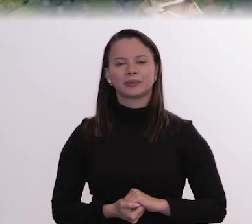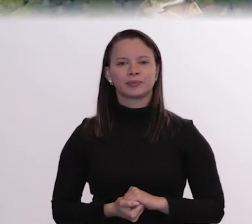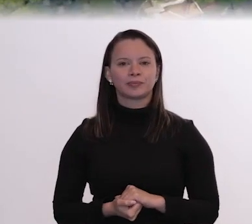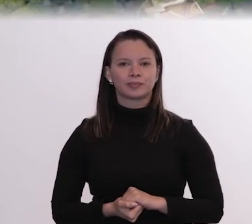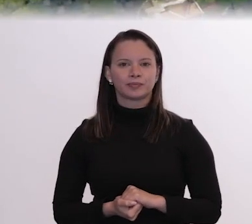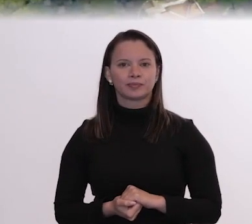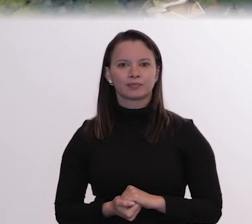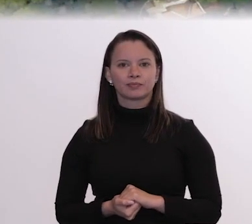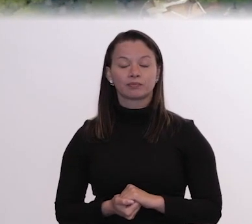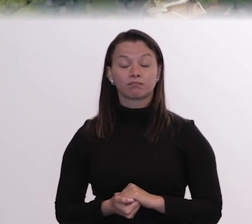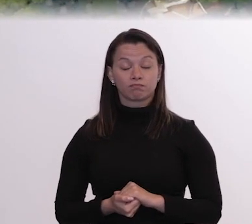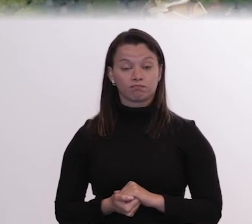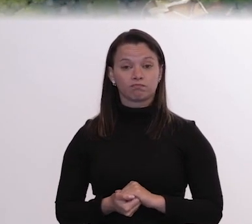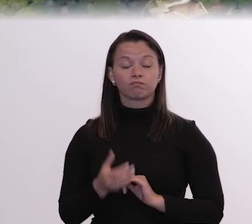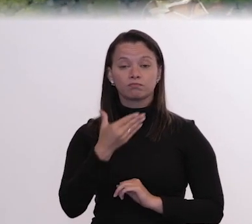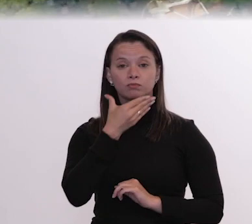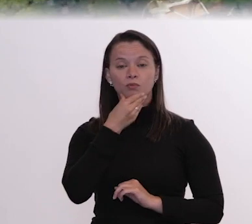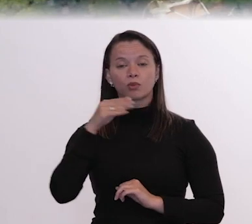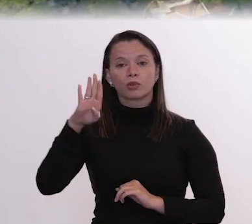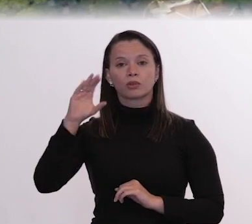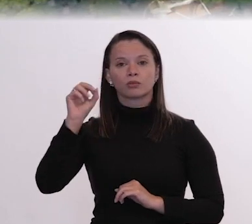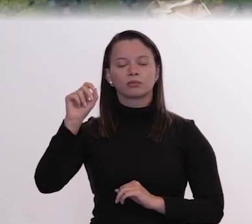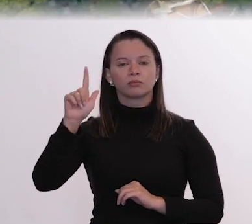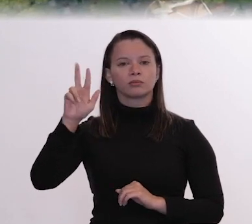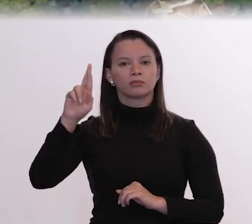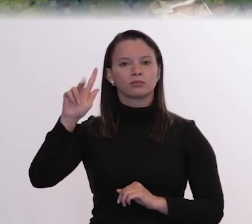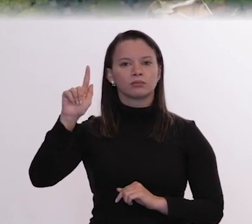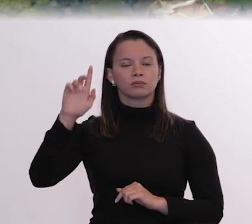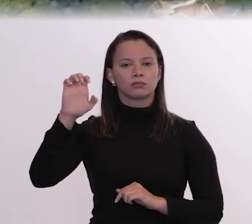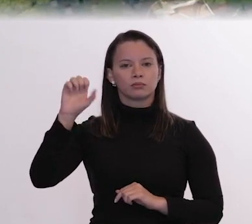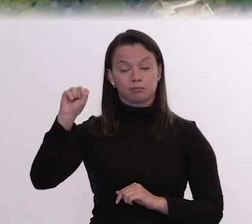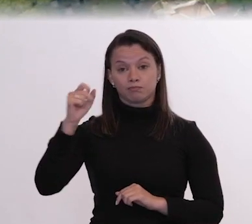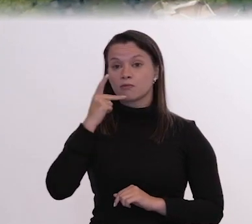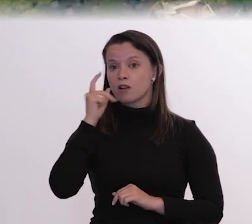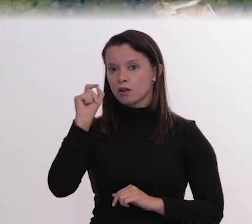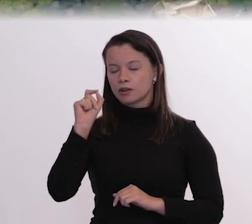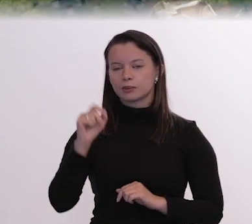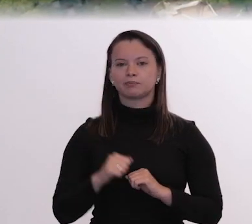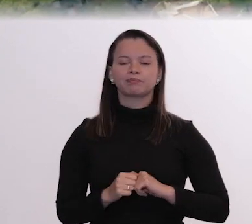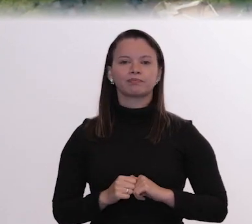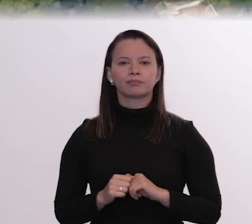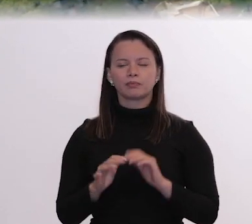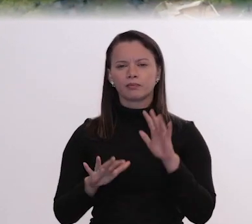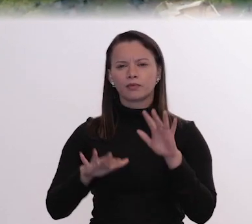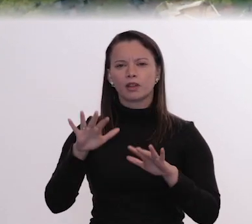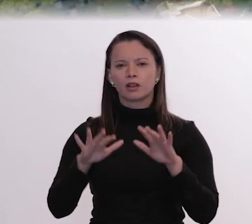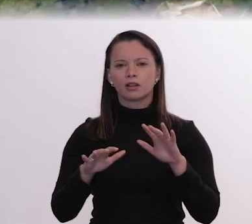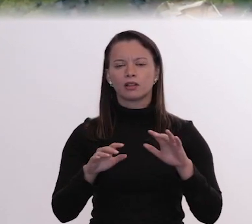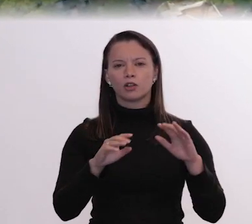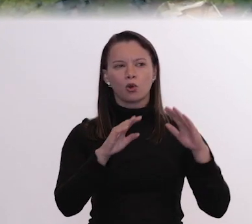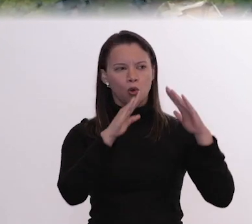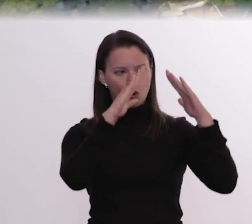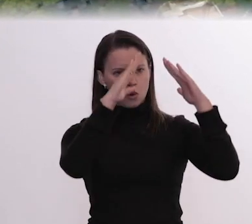Borges says: 300 or 400 meters away from the pyramid, I leaned over.